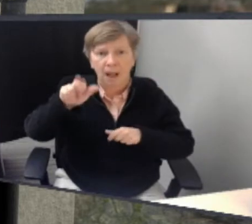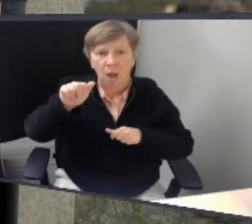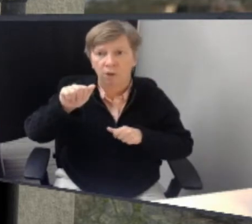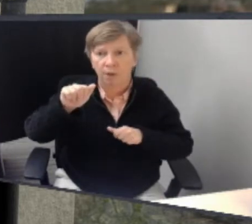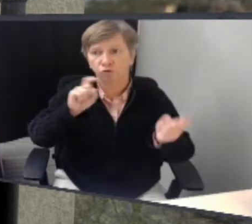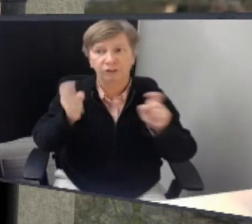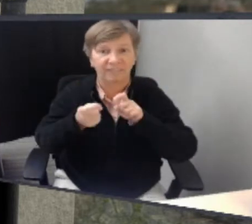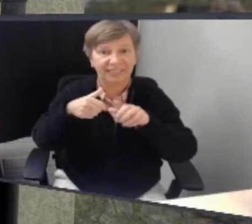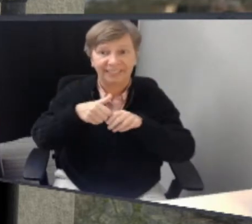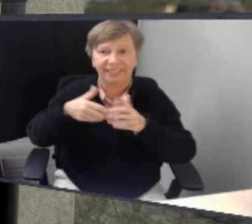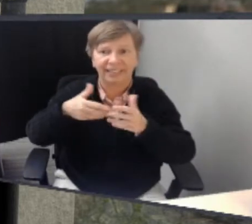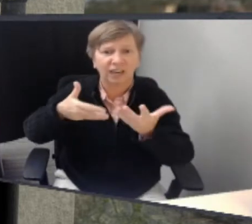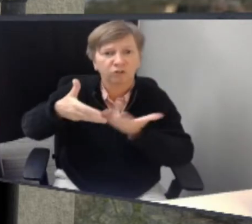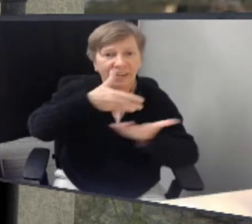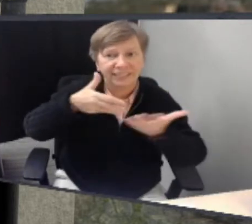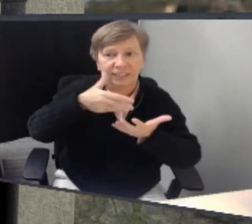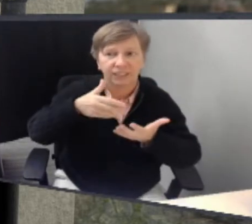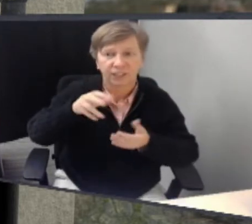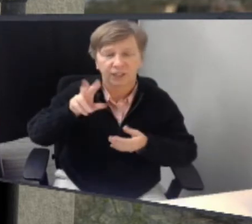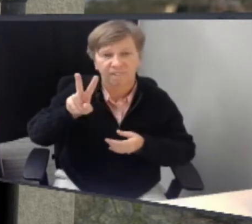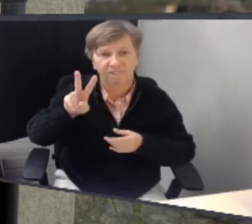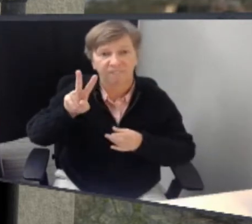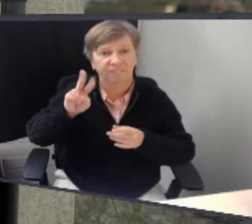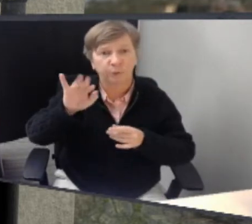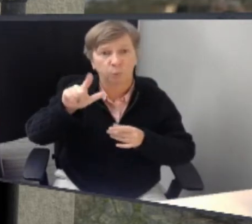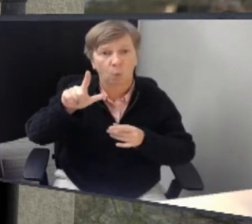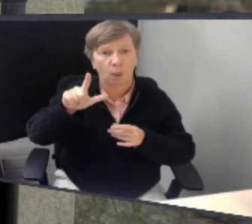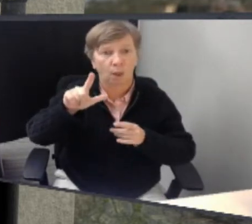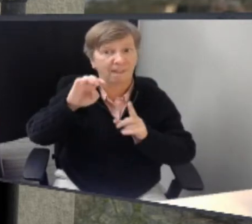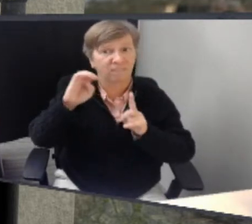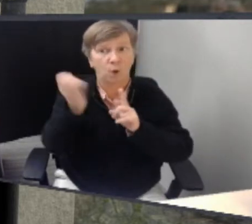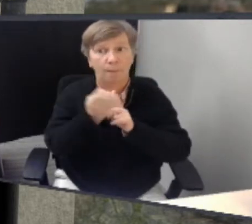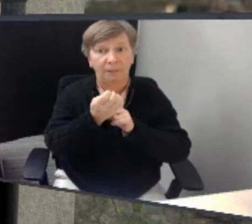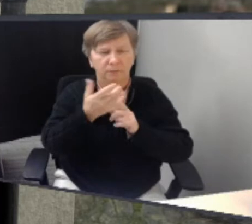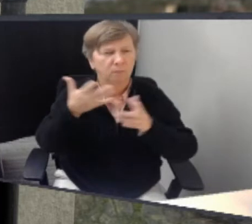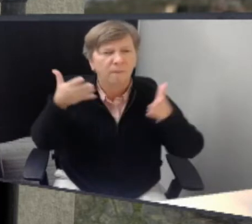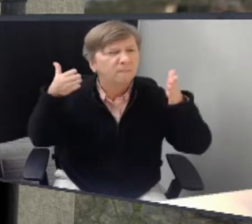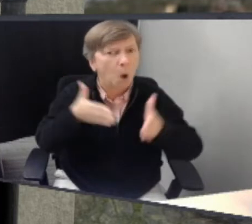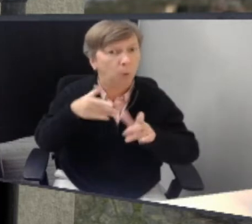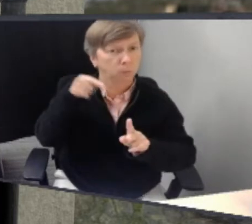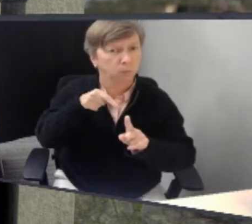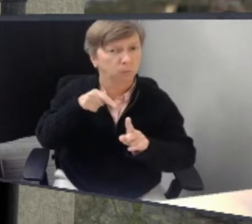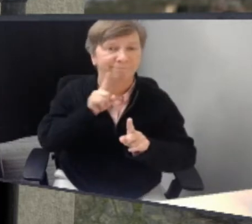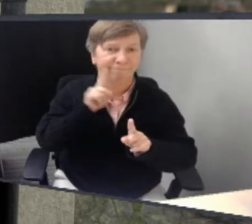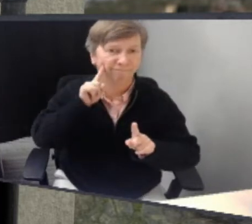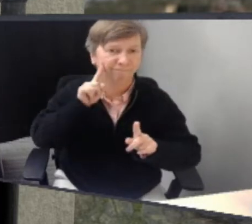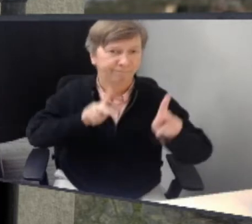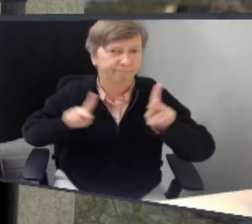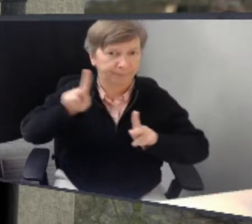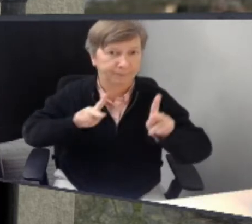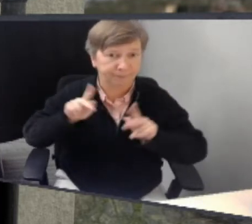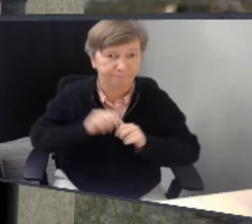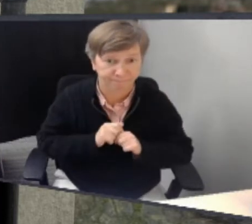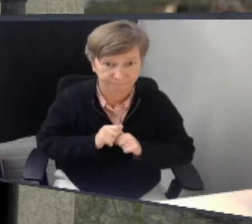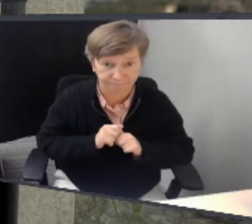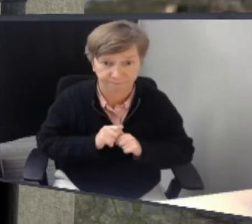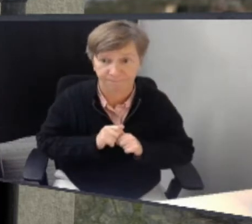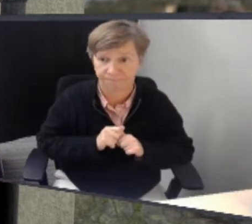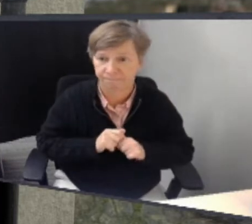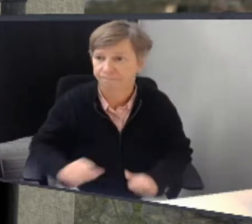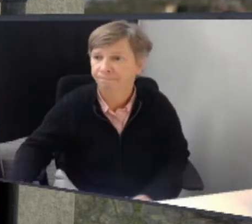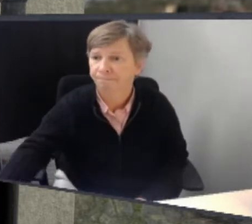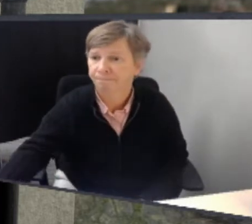All right, you can see my title Paradigm Shifts in Interacting With Virtual Environments: A Focus on